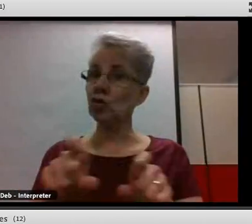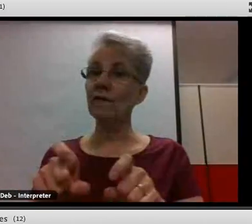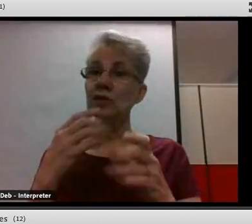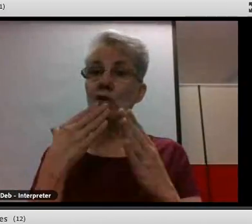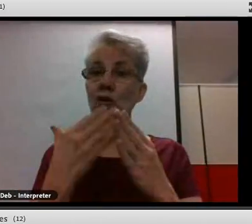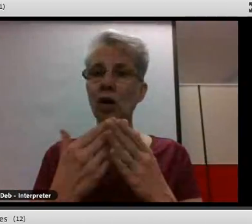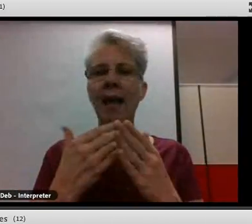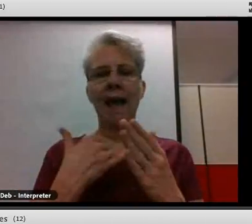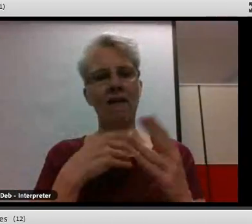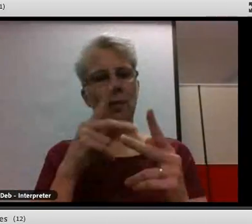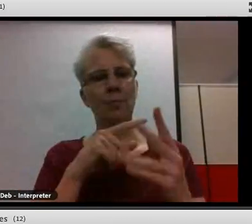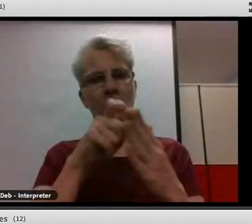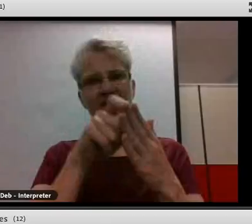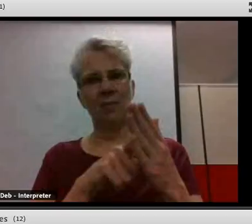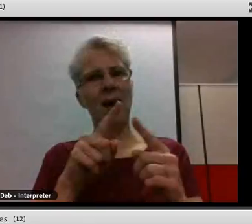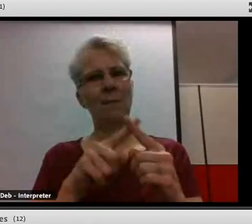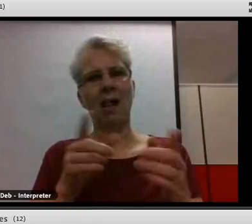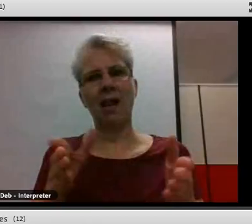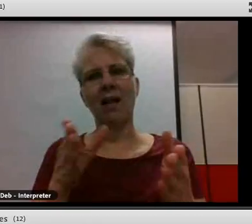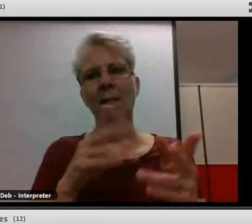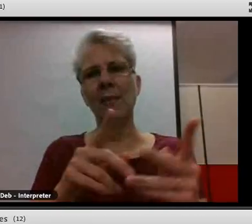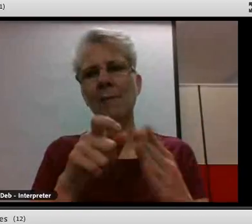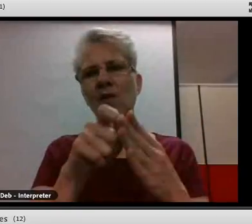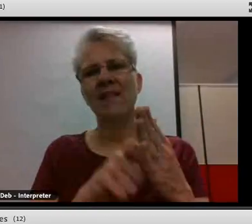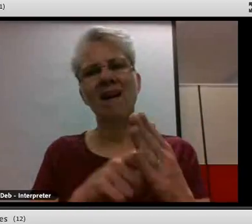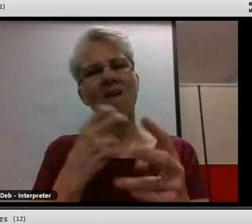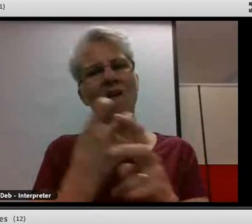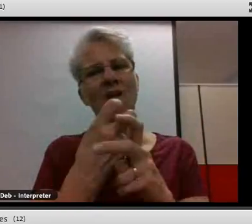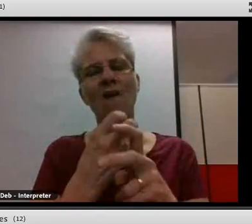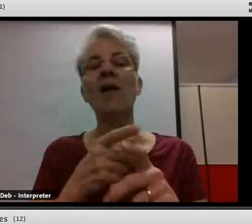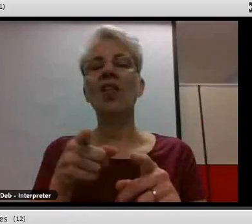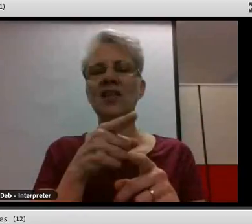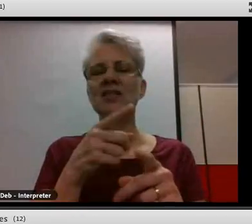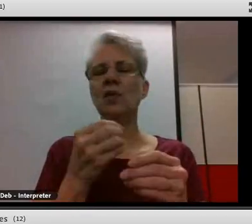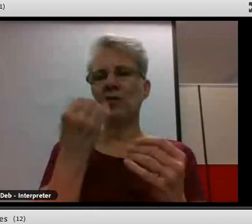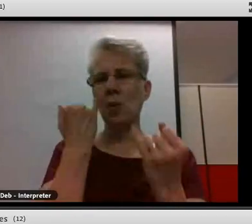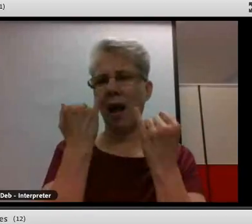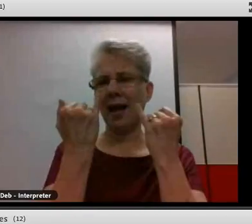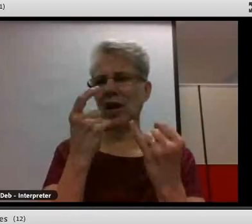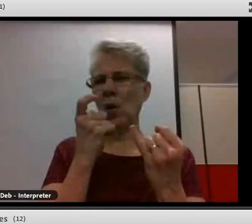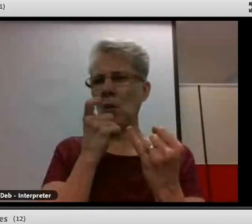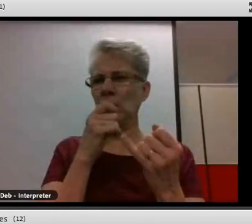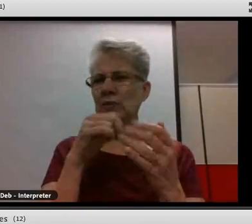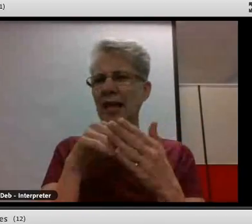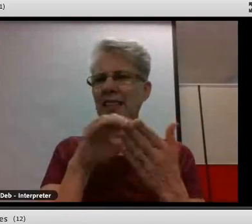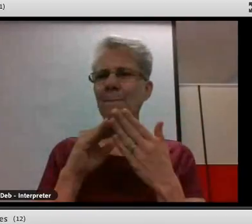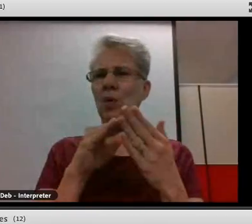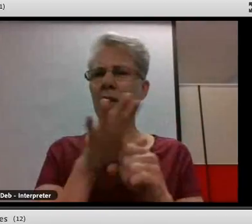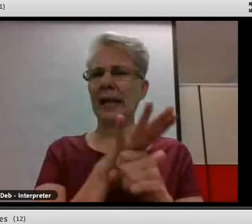So 2.4, visual; 3.8, hearing; 7.6, ambulatory;